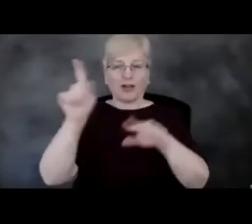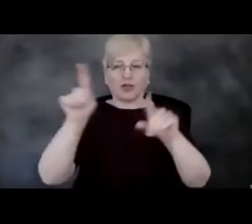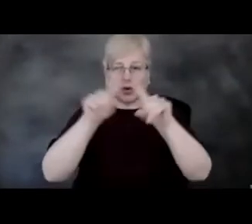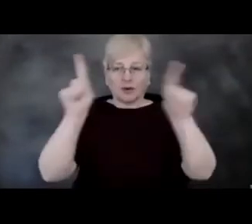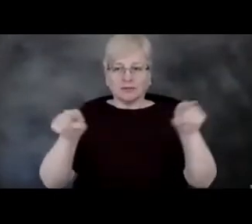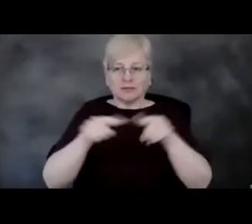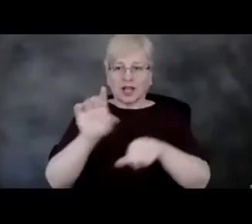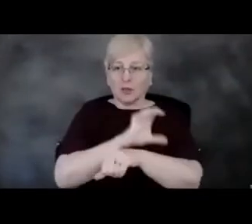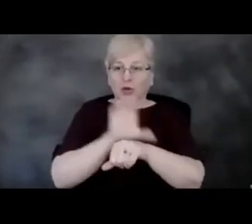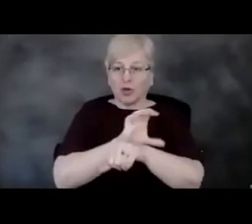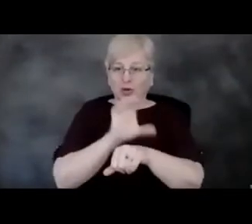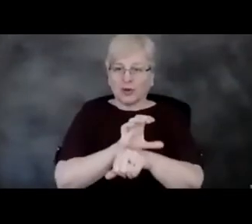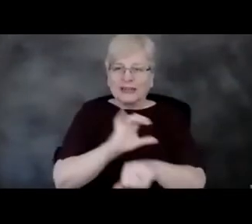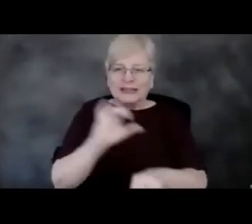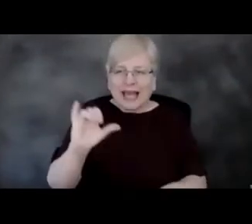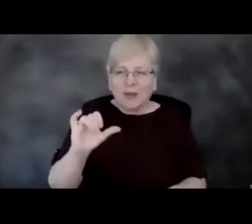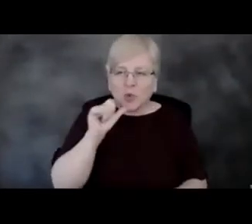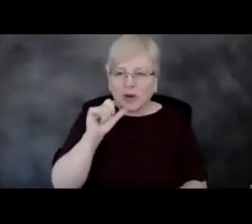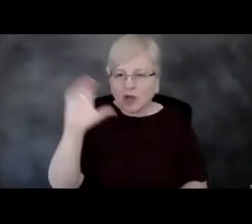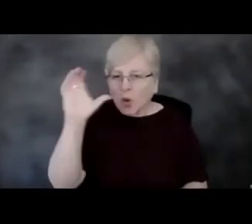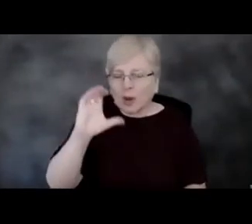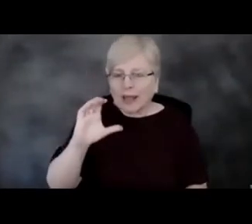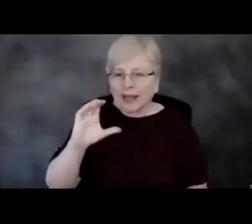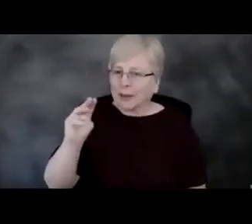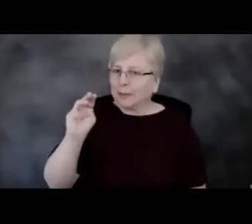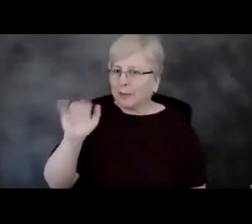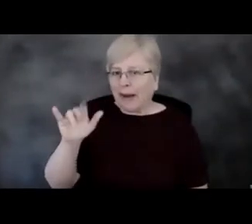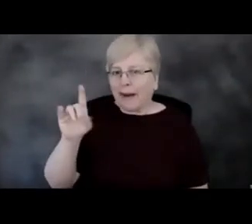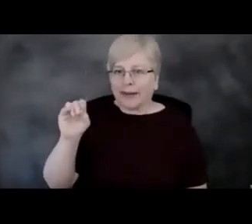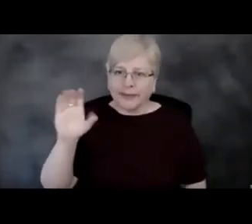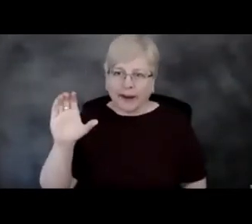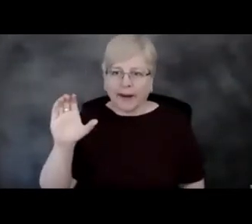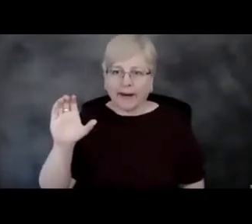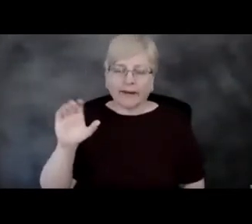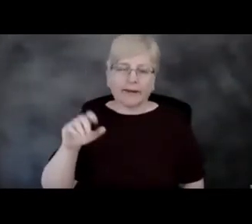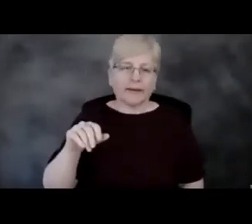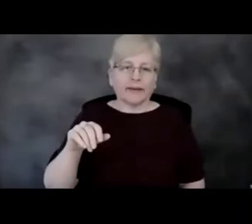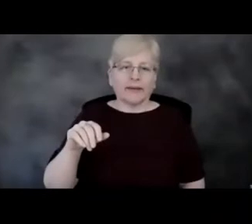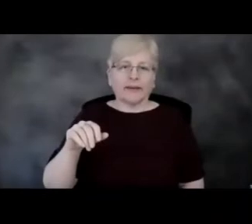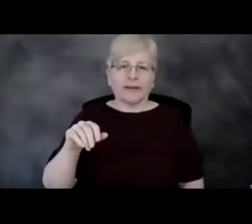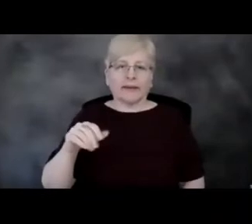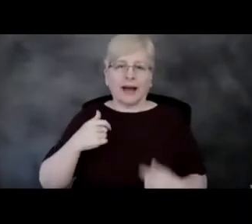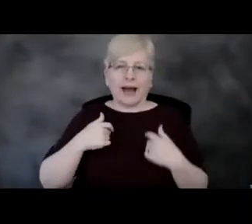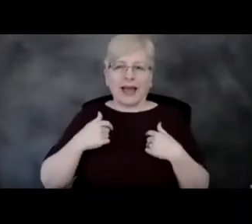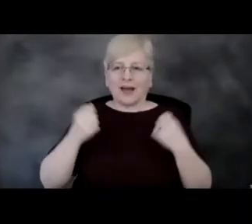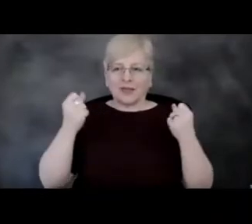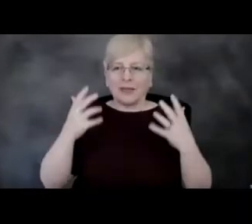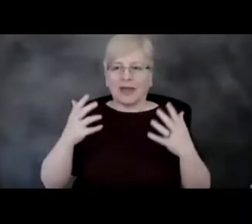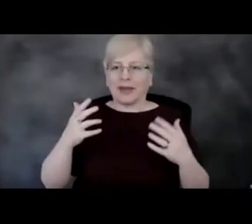out into my docs and look for it or you wouldn't want to go into my docs if you 17:23:12 or me because I've got to many. Go ahead, Rick.